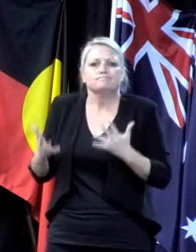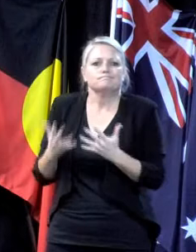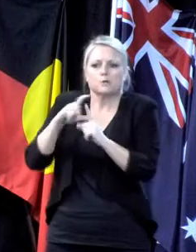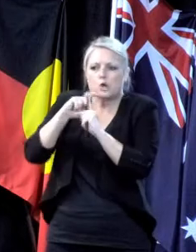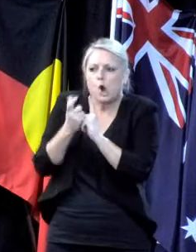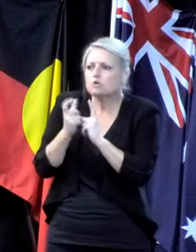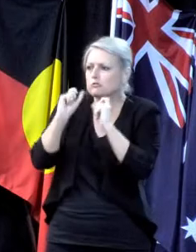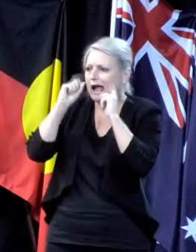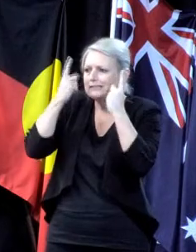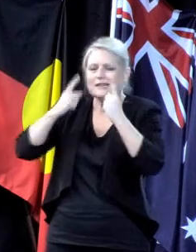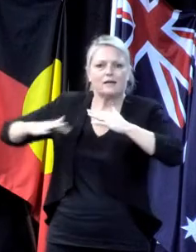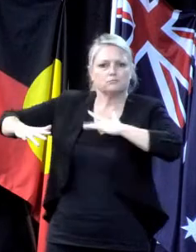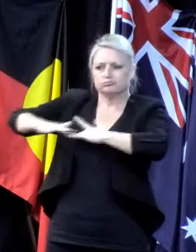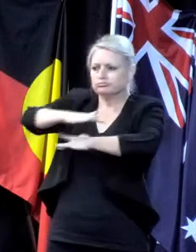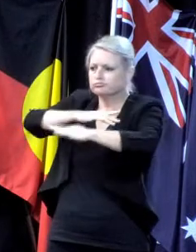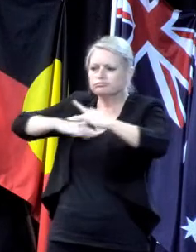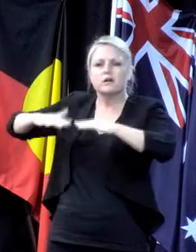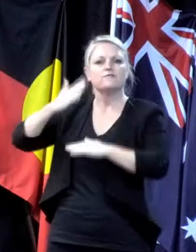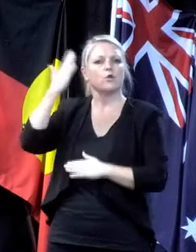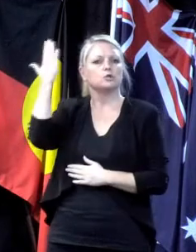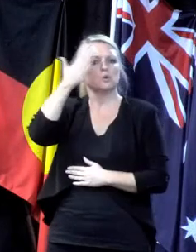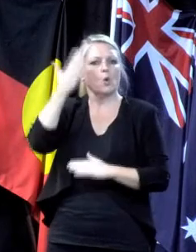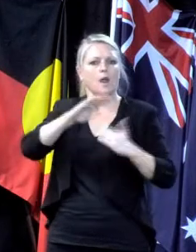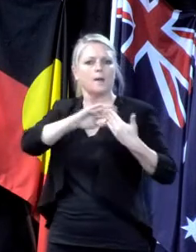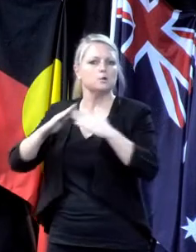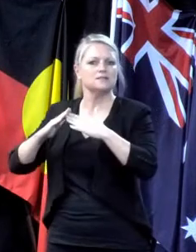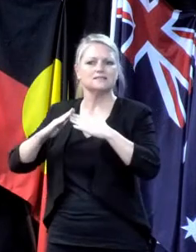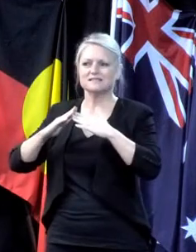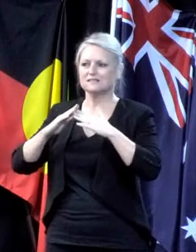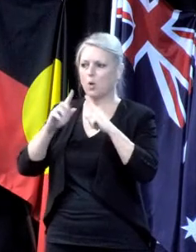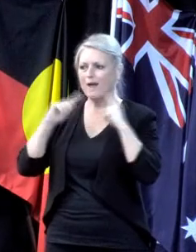valuing that in our school community, and being proud of that,